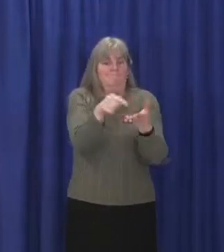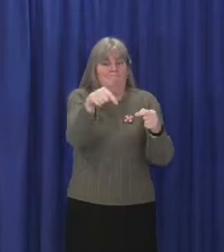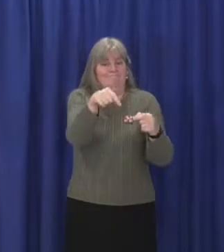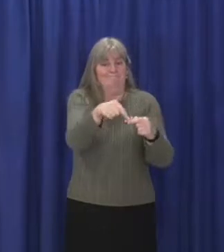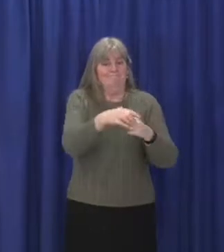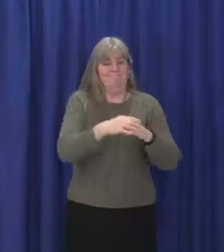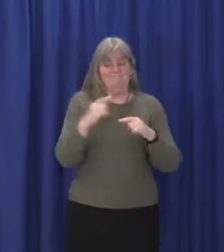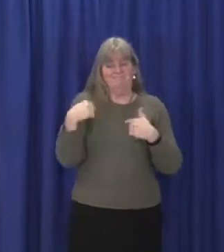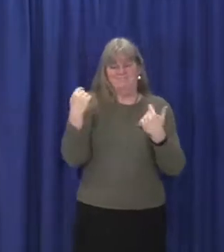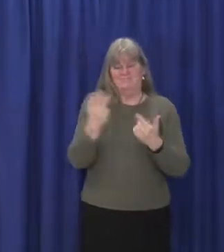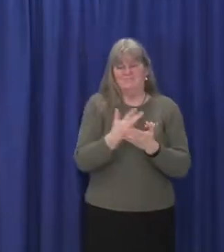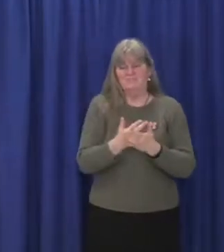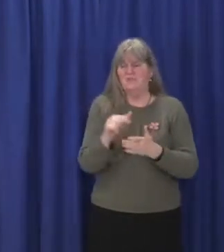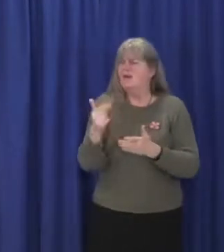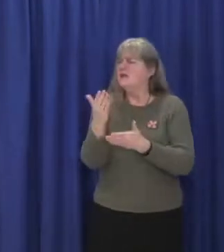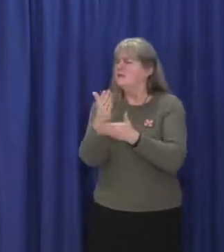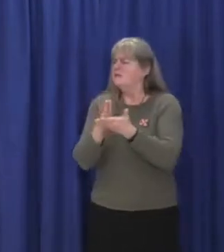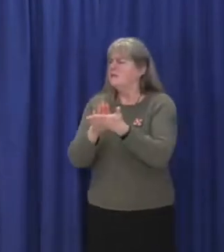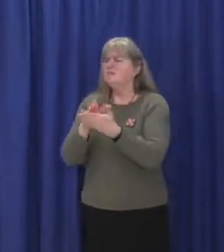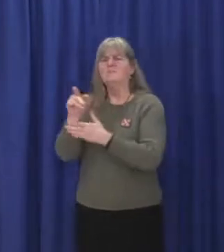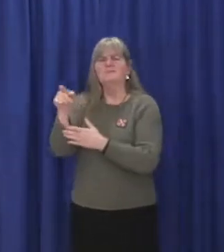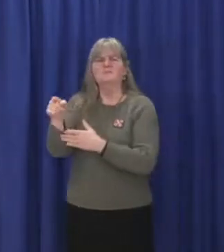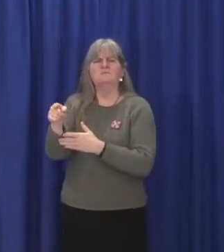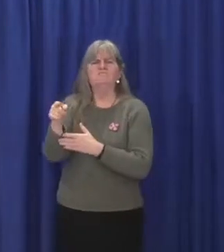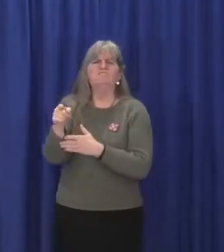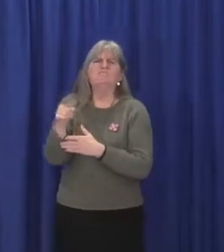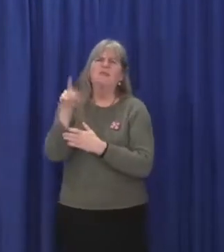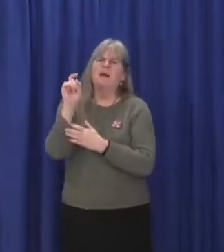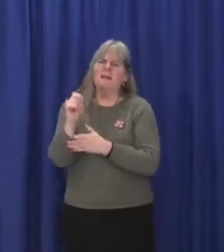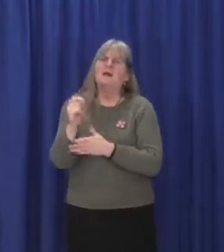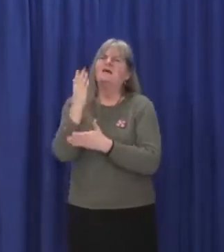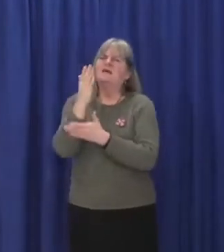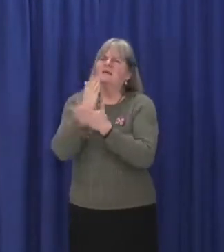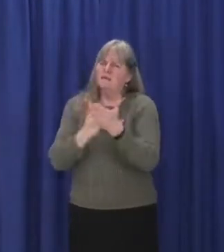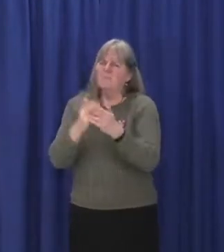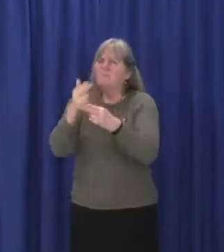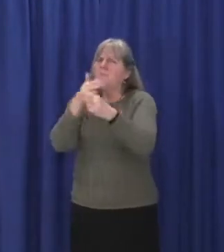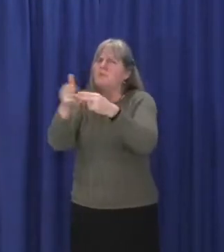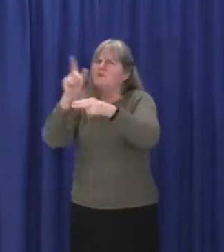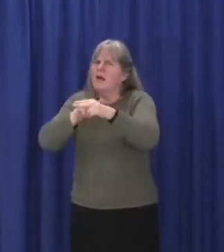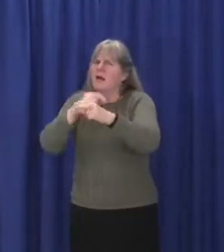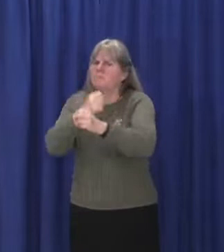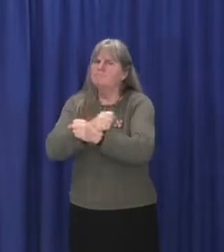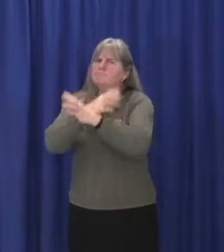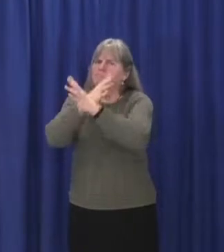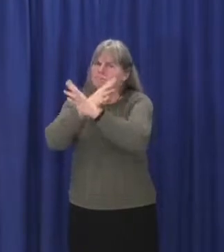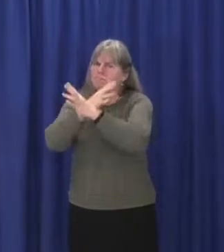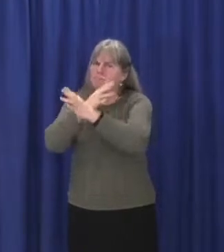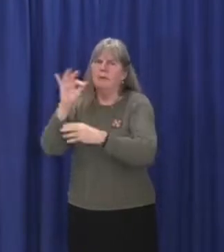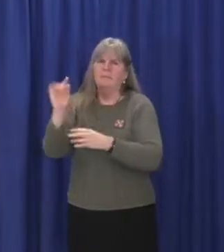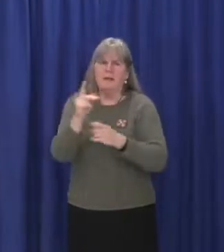At some schools, we've have had to move to periods of remote learning as we have faced operational challenges